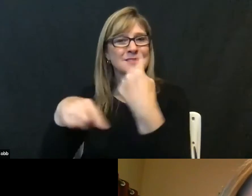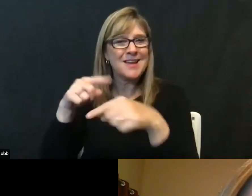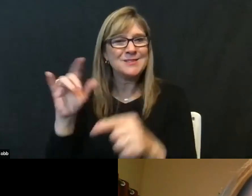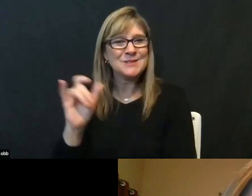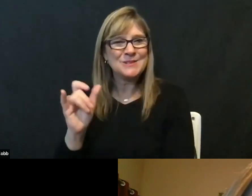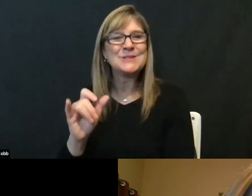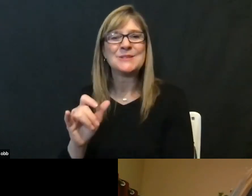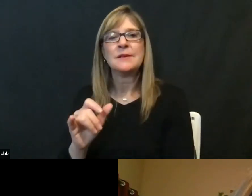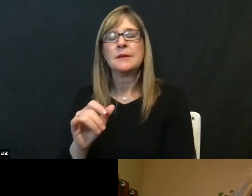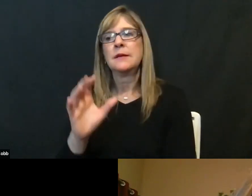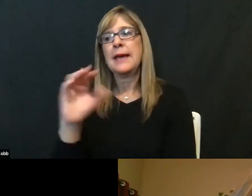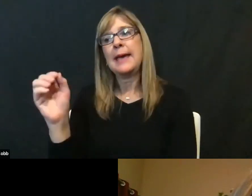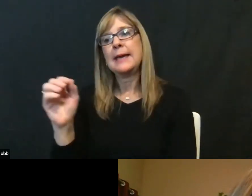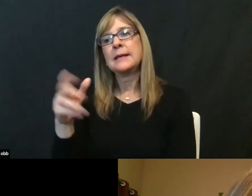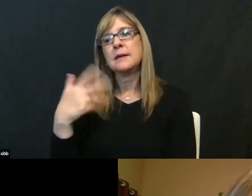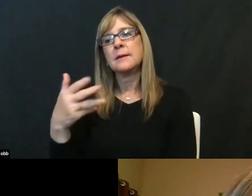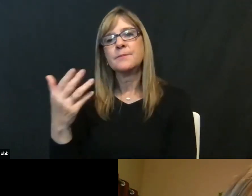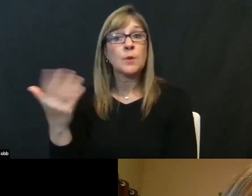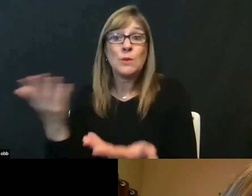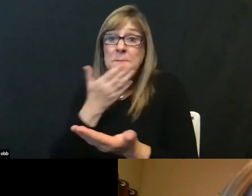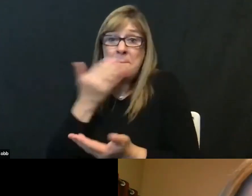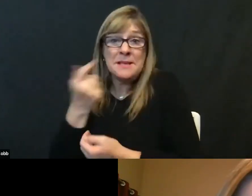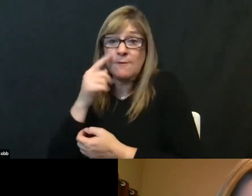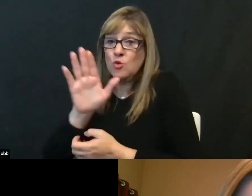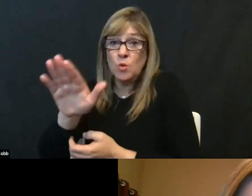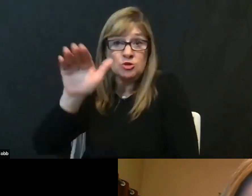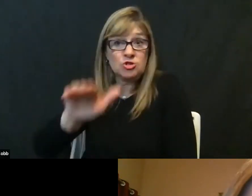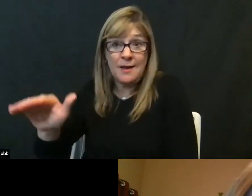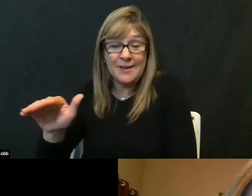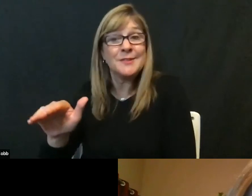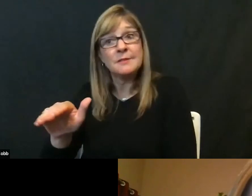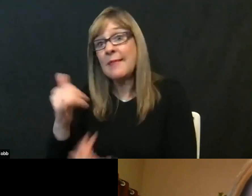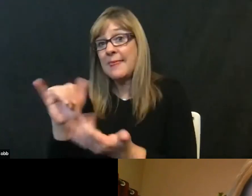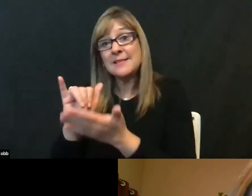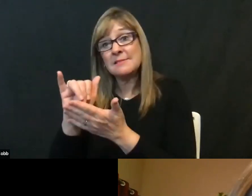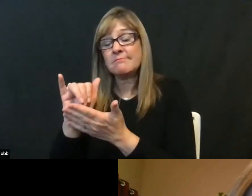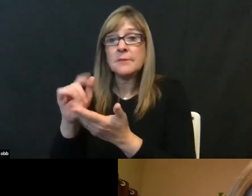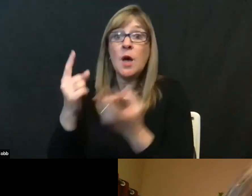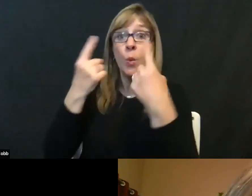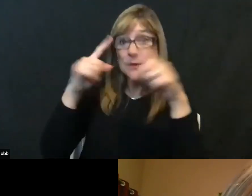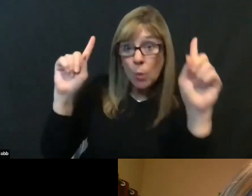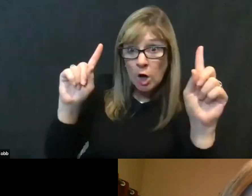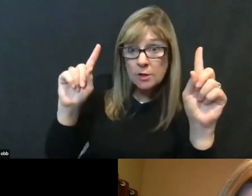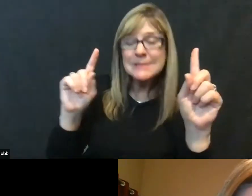and what is best for your child is what, what works for your child is what is best for your child.